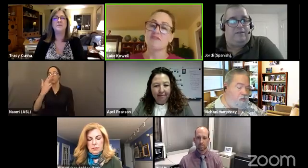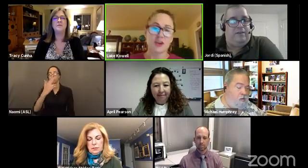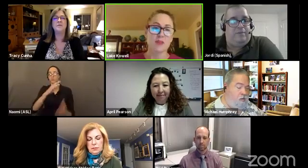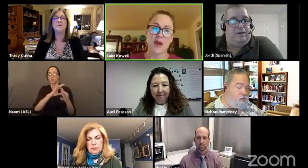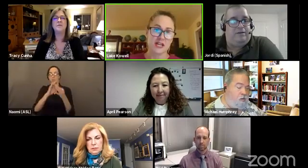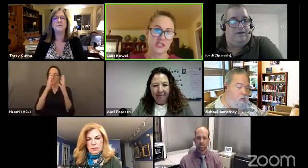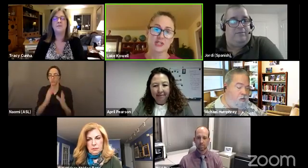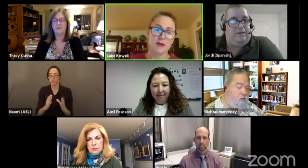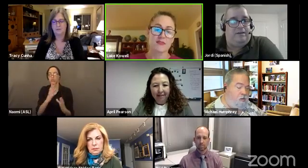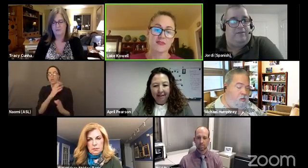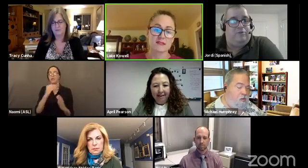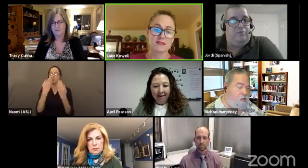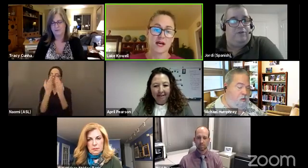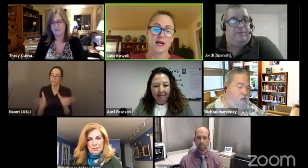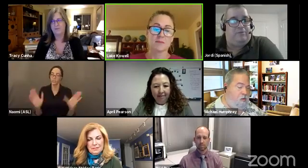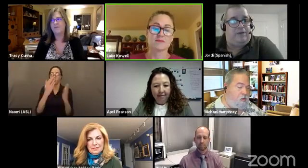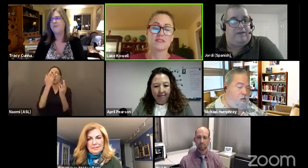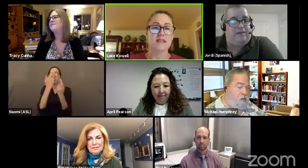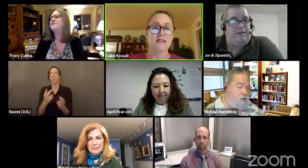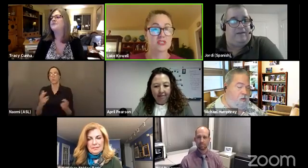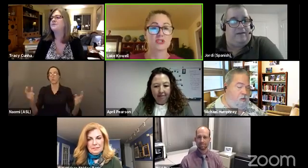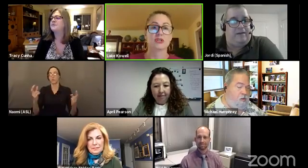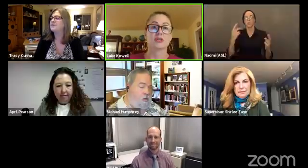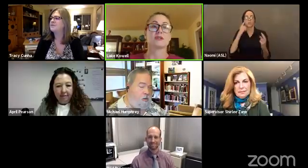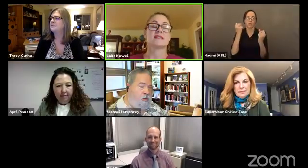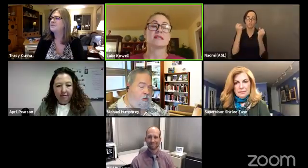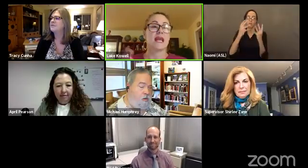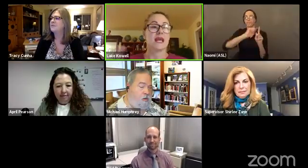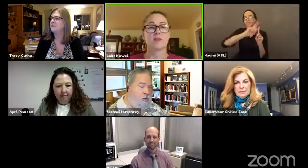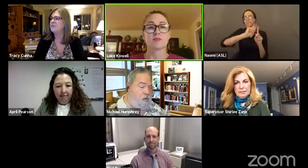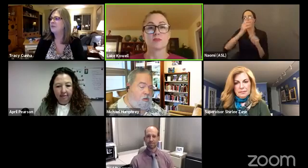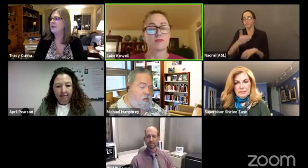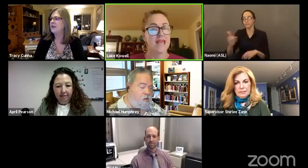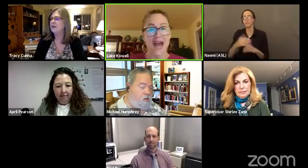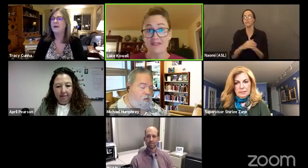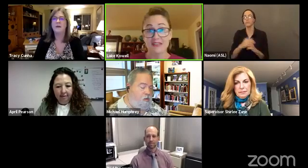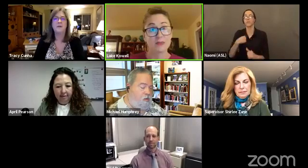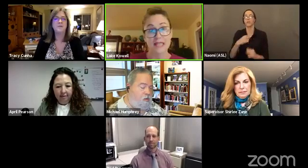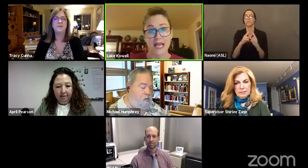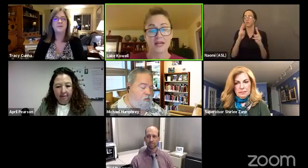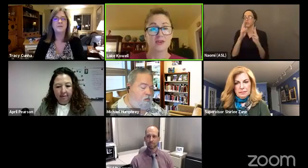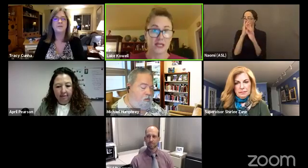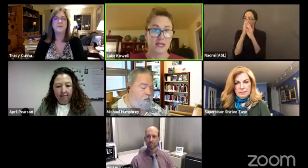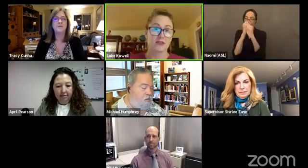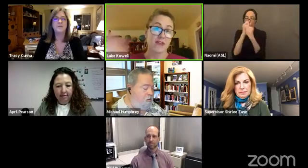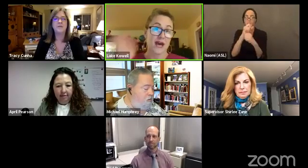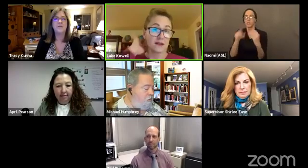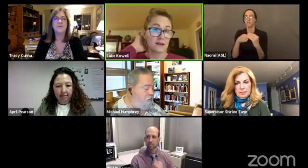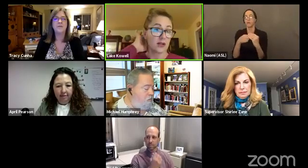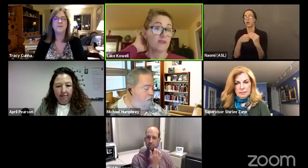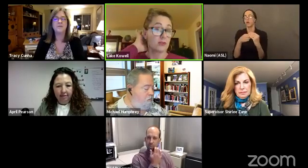very passionate about this um disasters and having a plan you're gonna hear that you know if you've